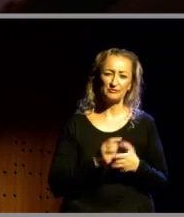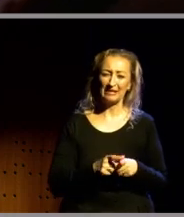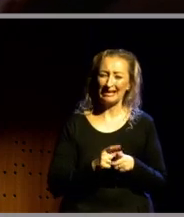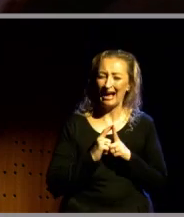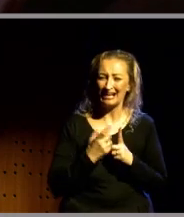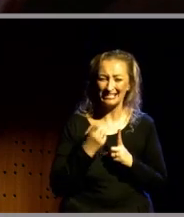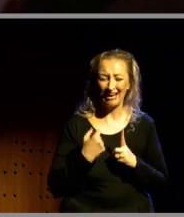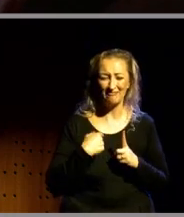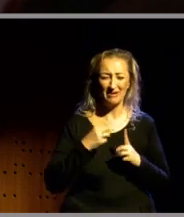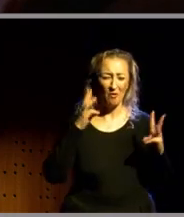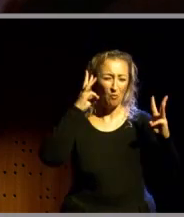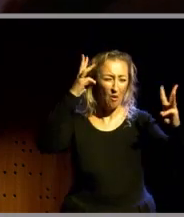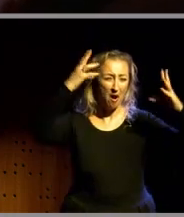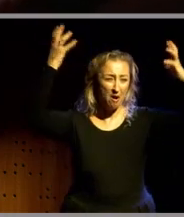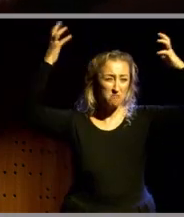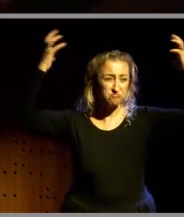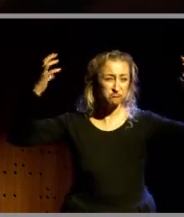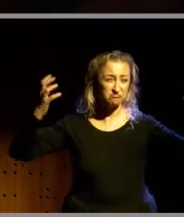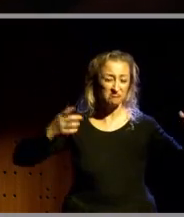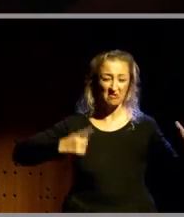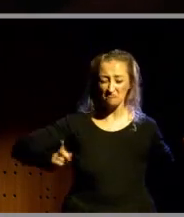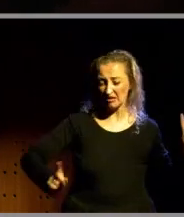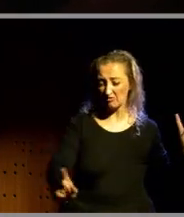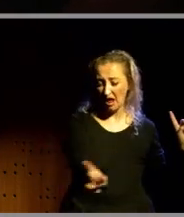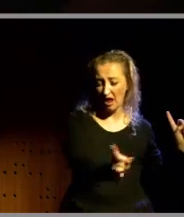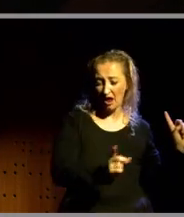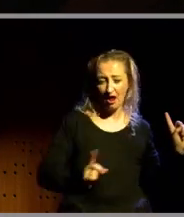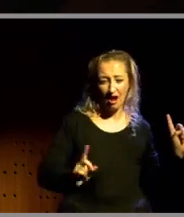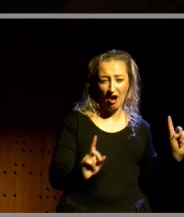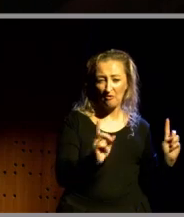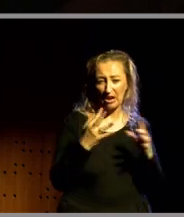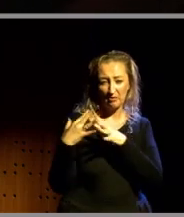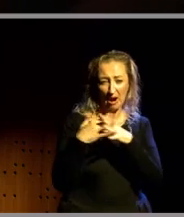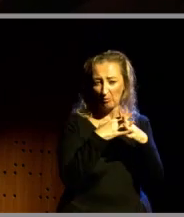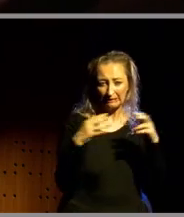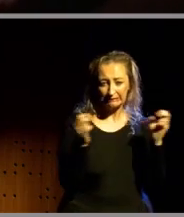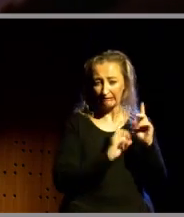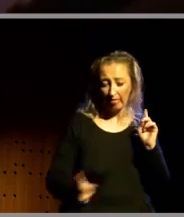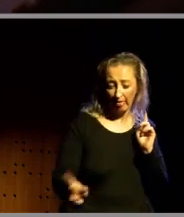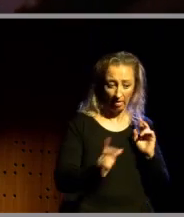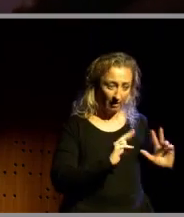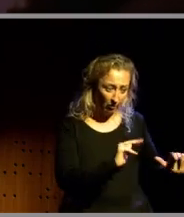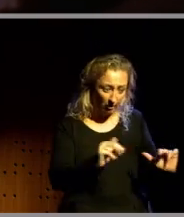an afro running around the Island, running around Brisbane, running around Western Sydney to look after.